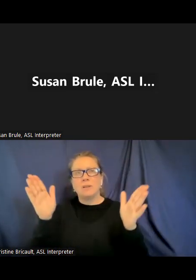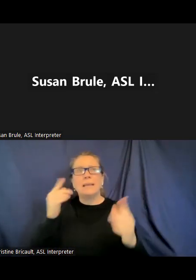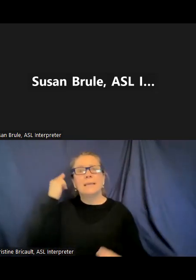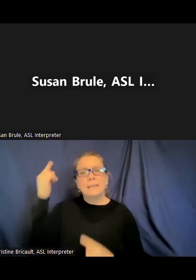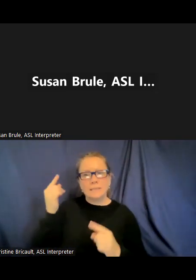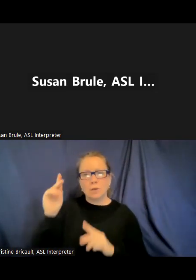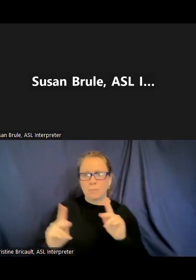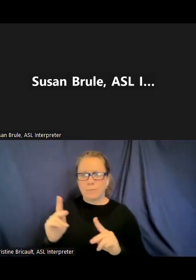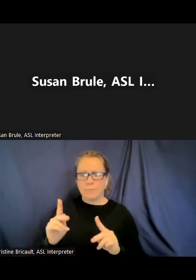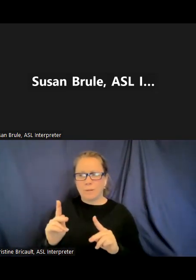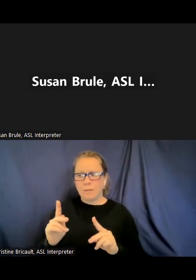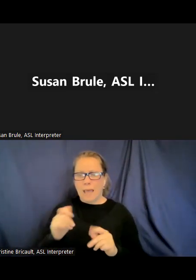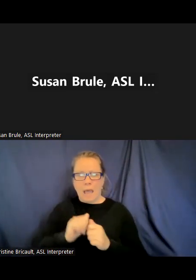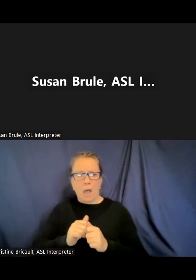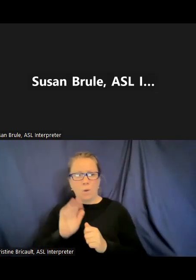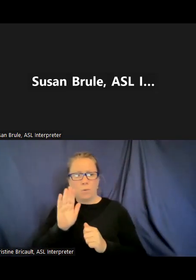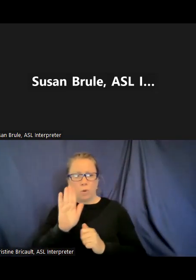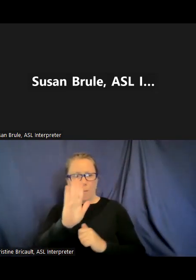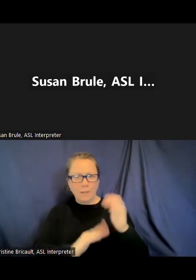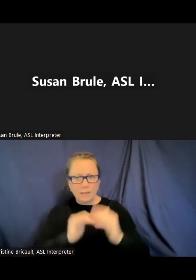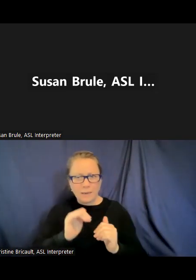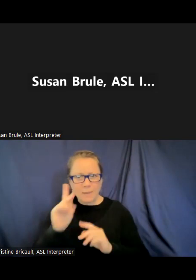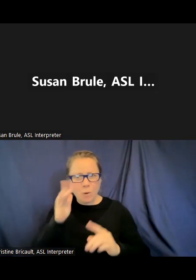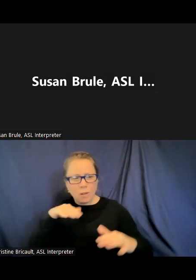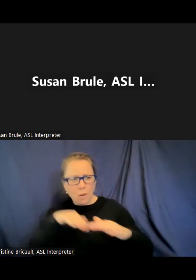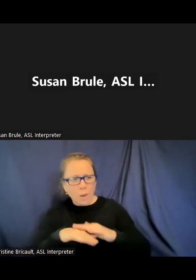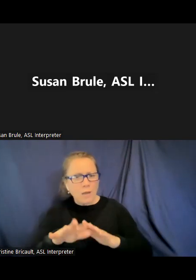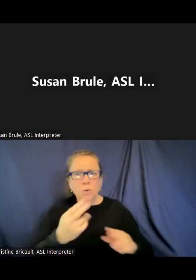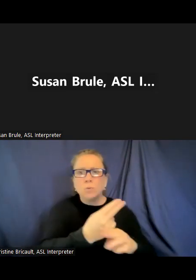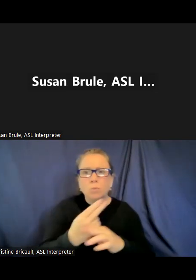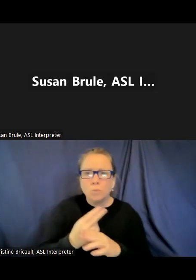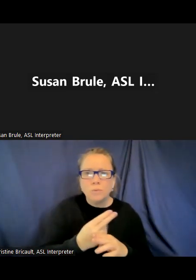going to use the space, and what barriers people with disabilities may encounter.